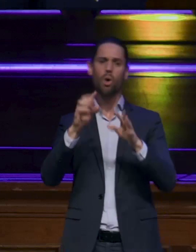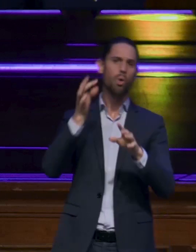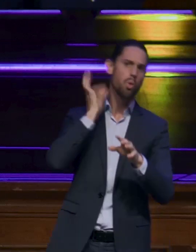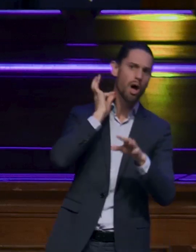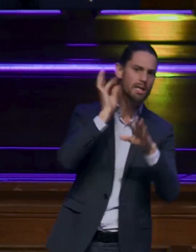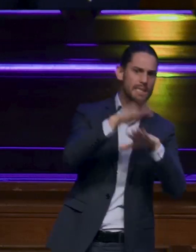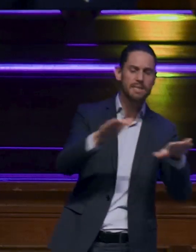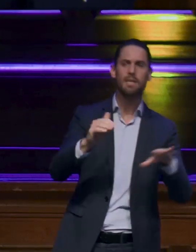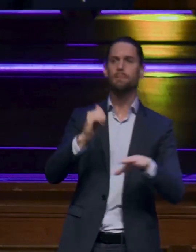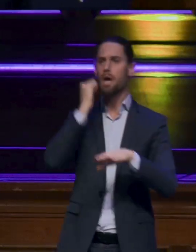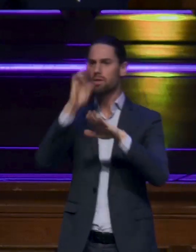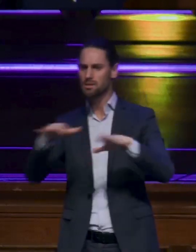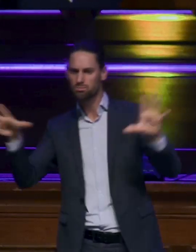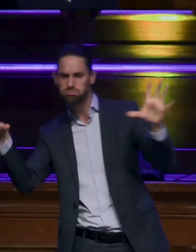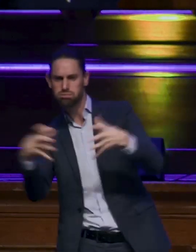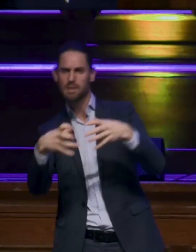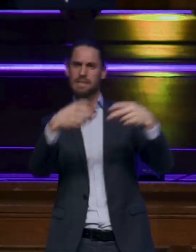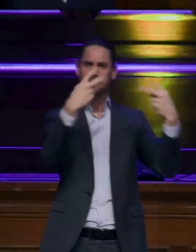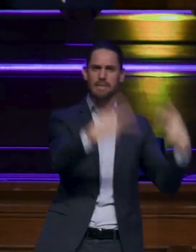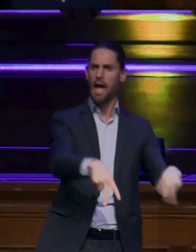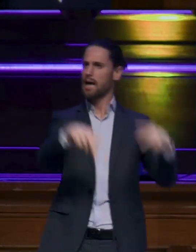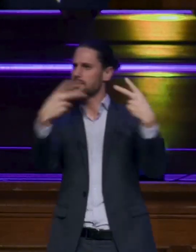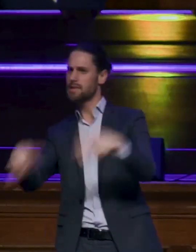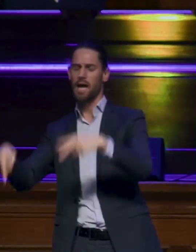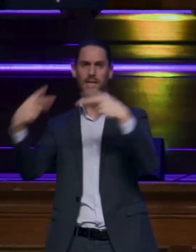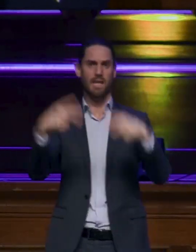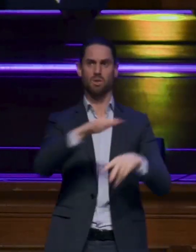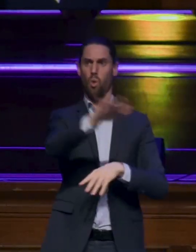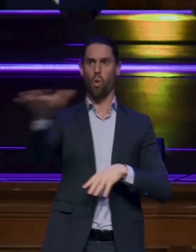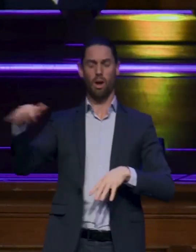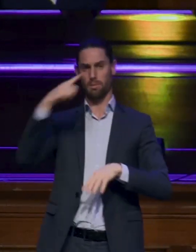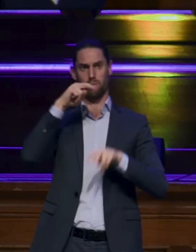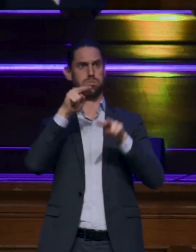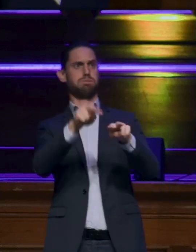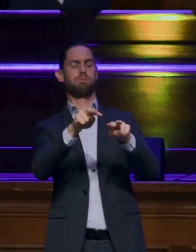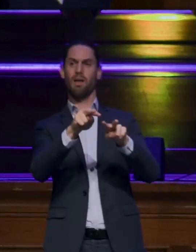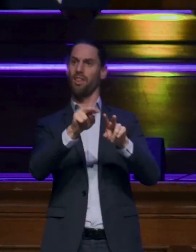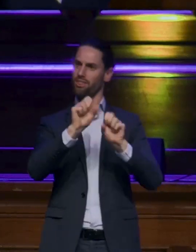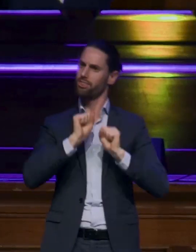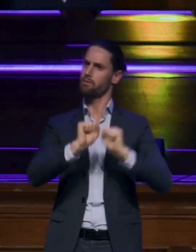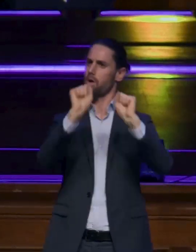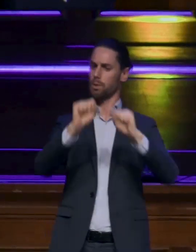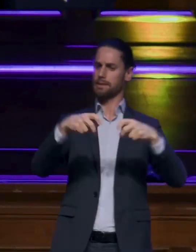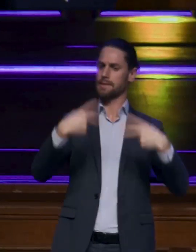there doing it together and it was their dance speaking and their language beginning of their addresses their dance and their language and something they